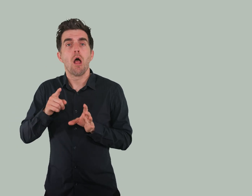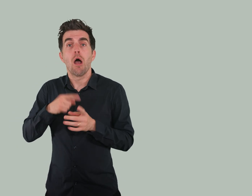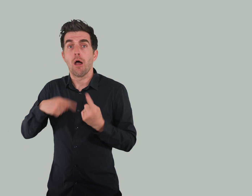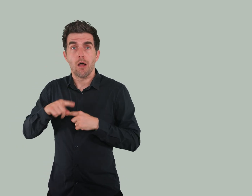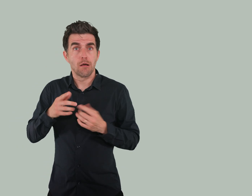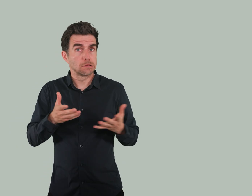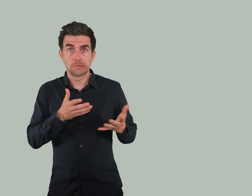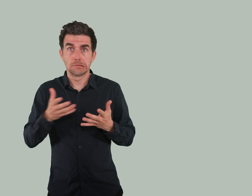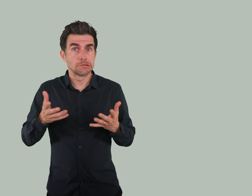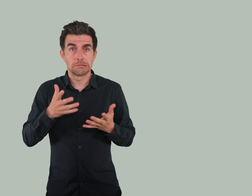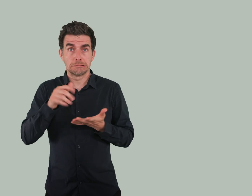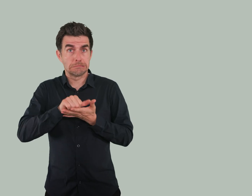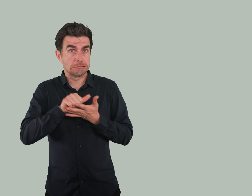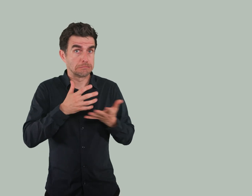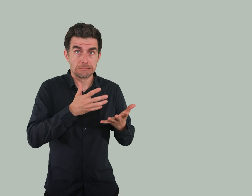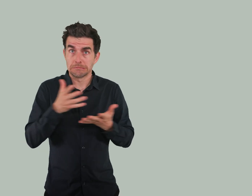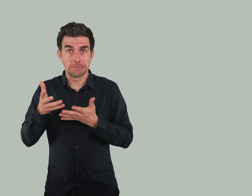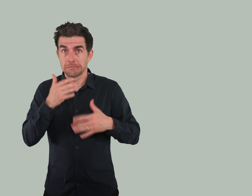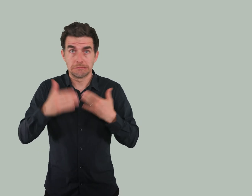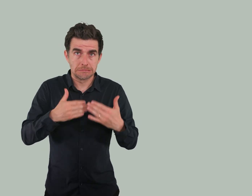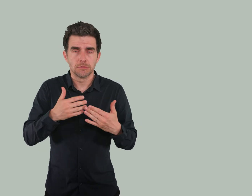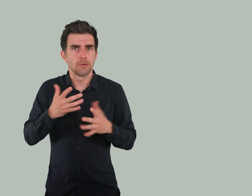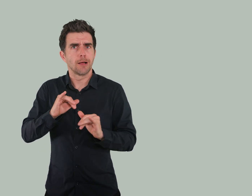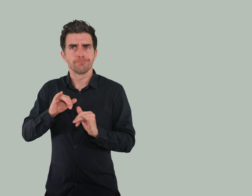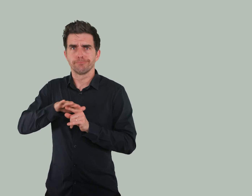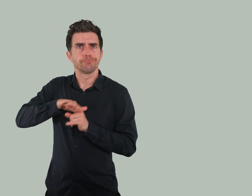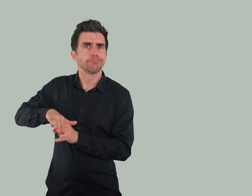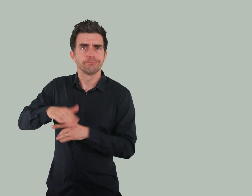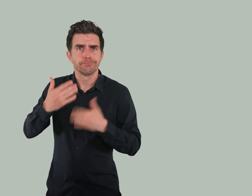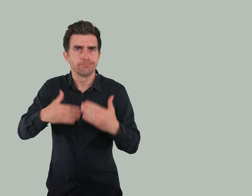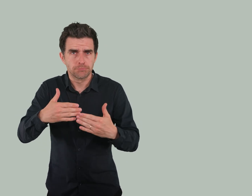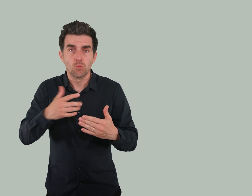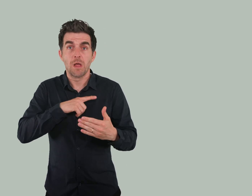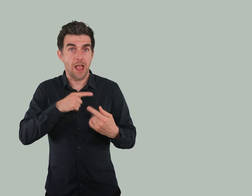Young people are squeezed at both ends.